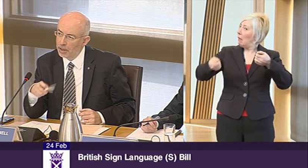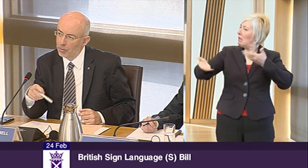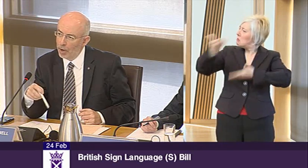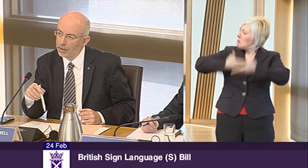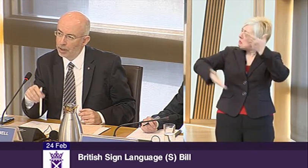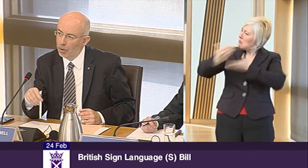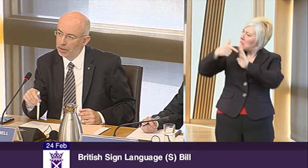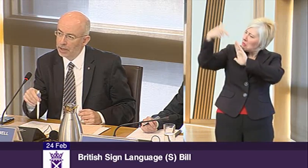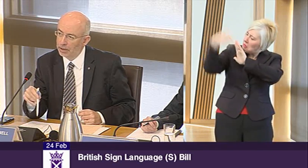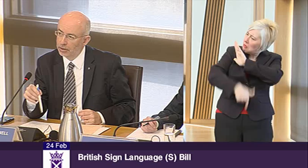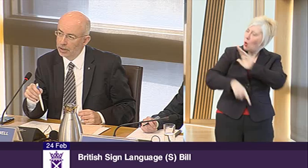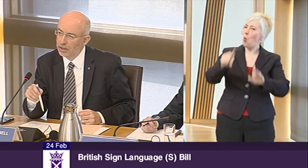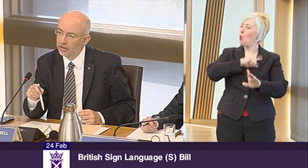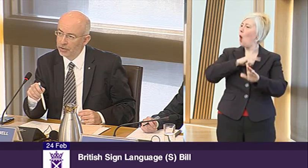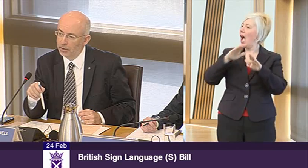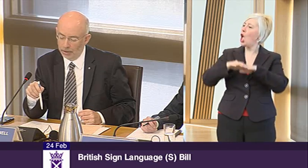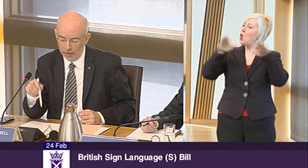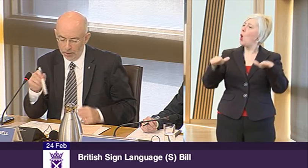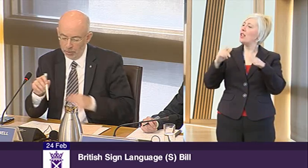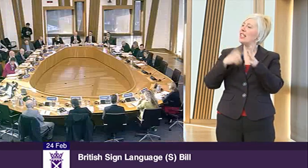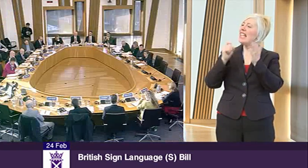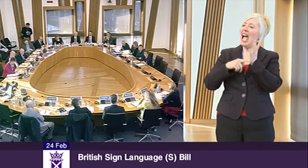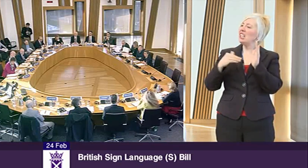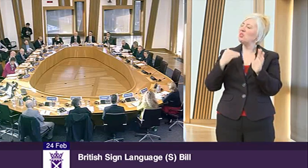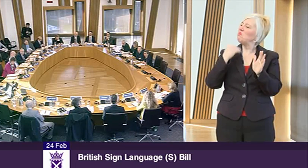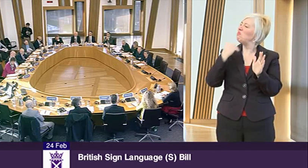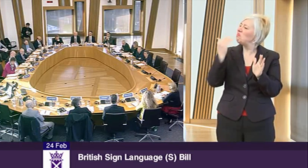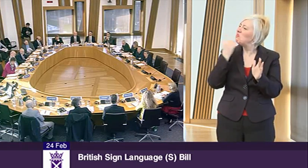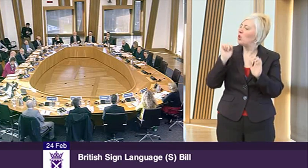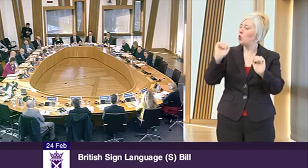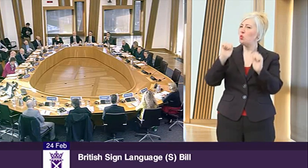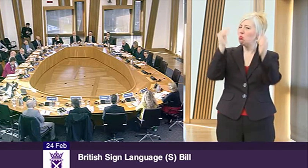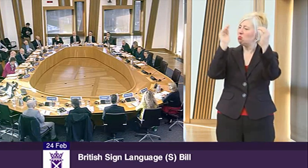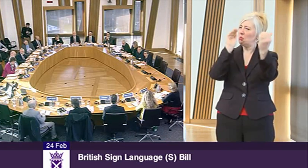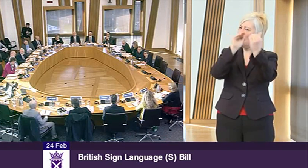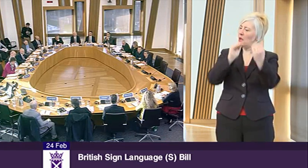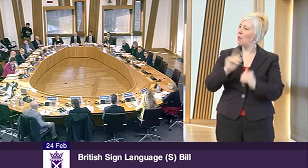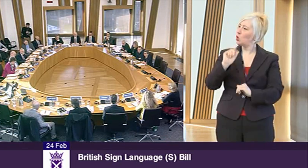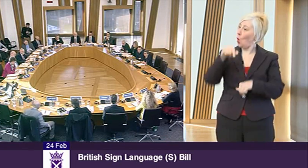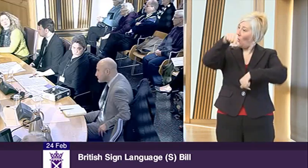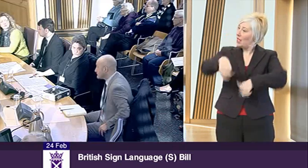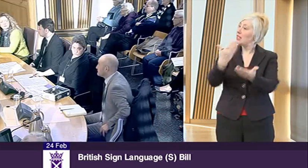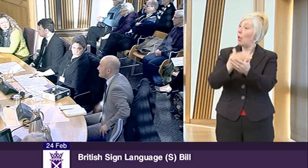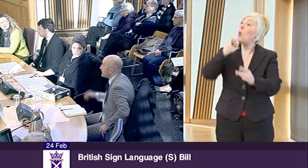on that? Why is the 2010 act insufficient to meet the objectives?